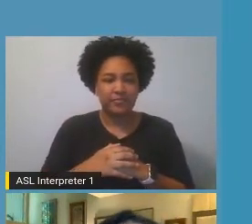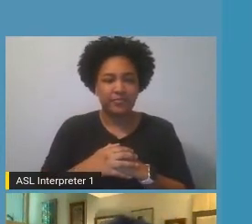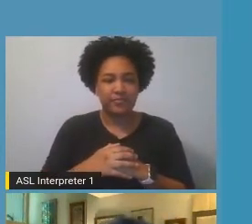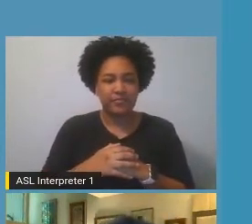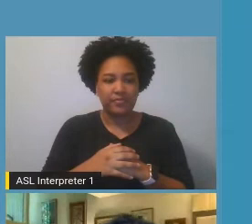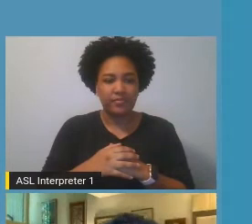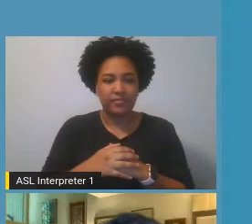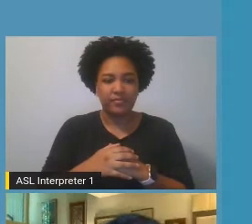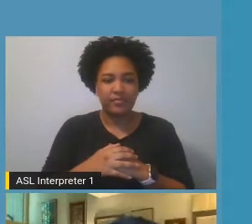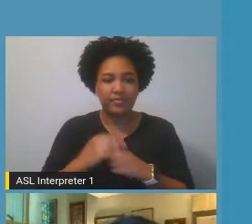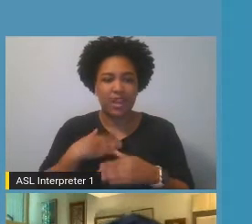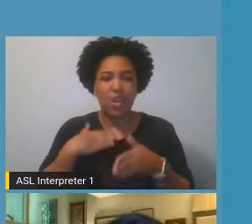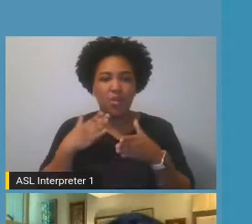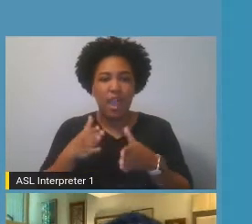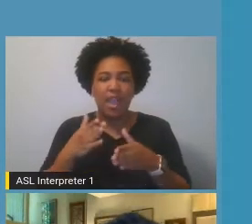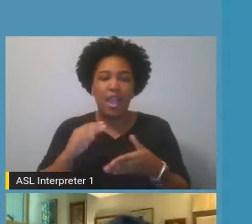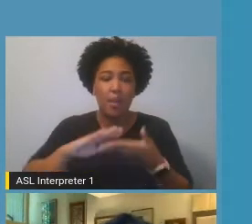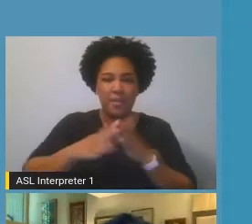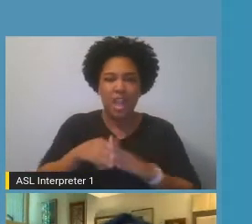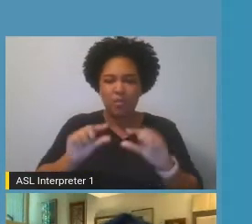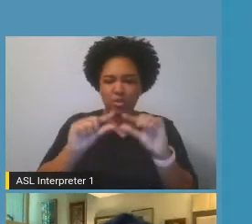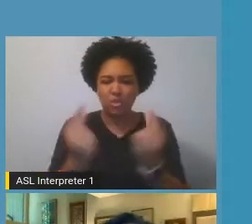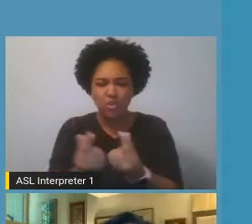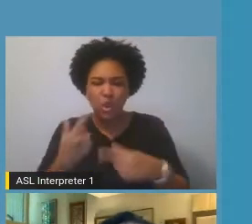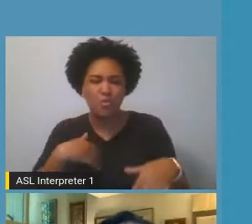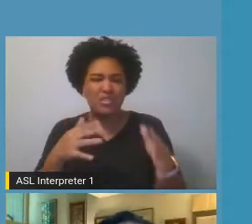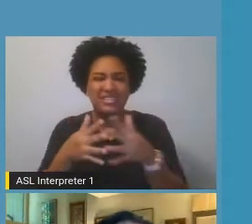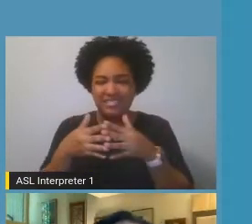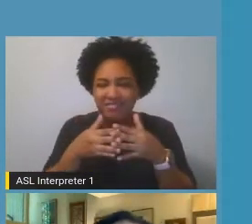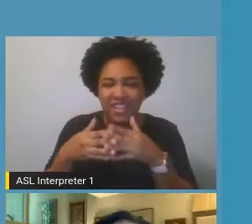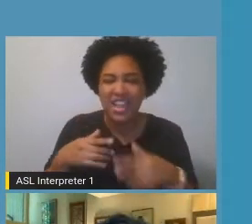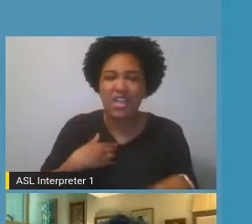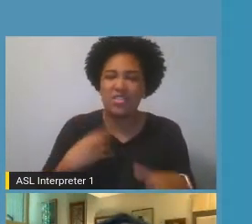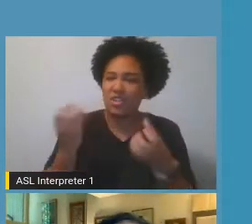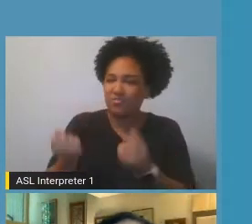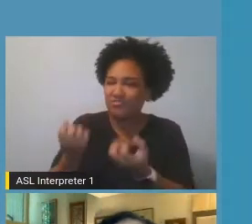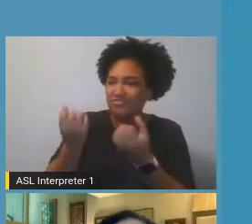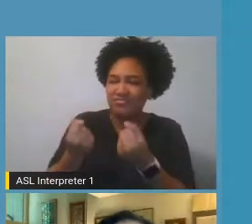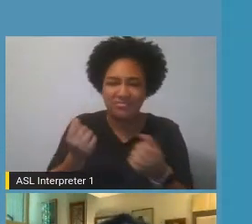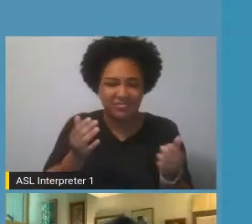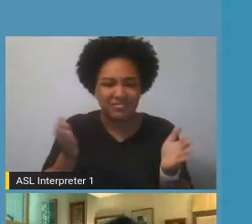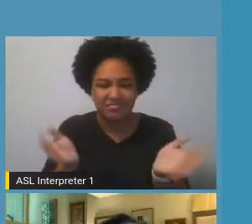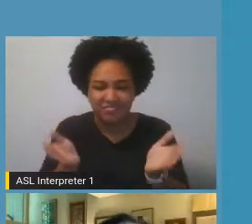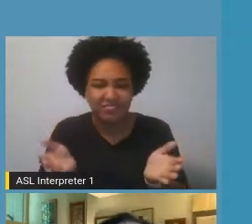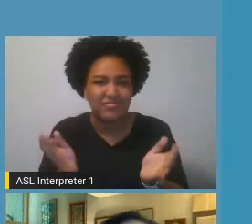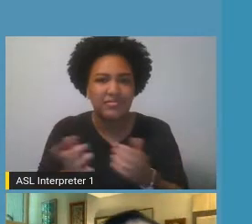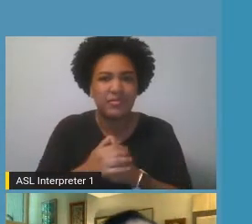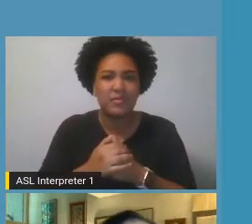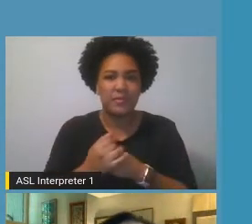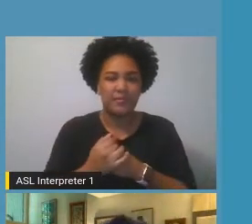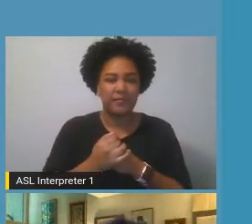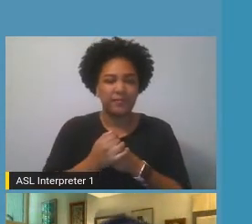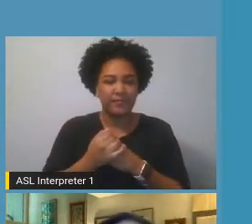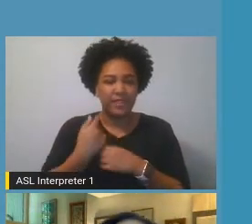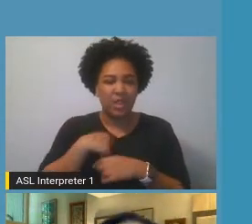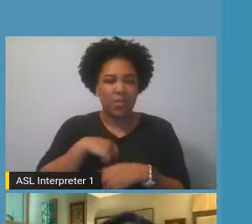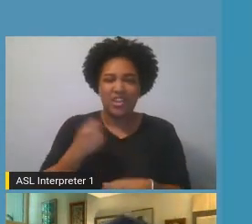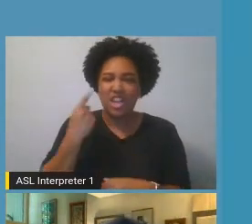regroup and restructure and we took advantage of that time to embrace our education and knowledge